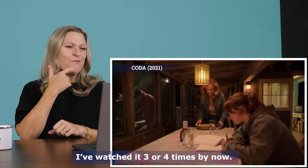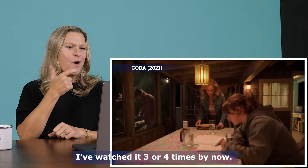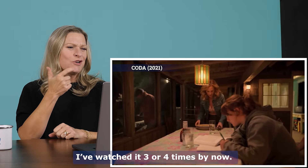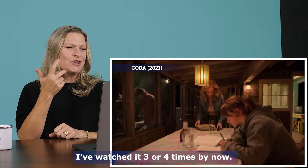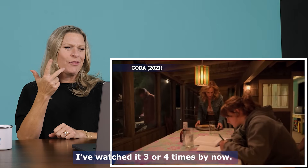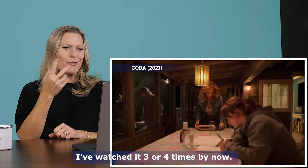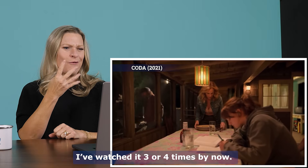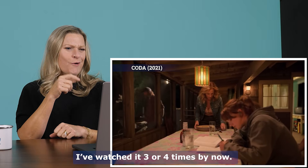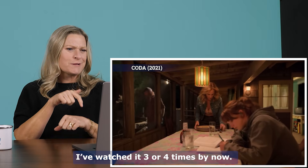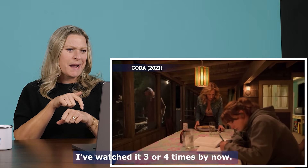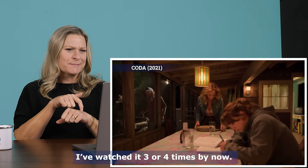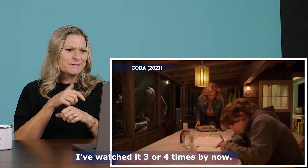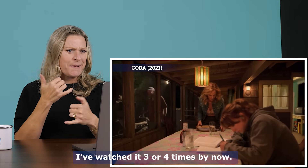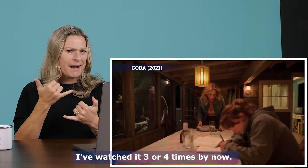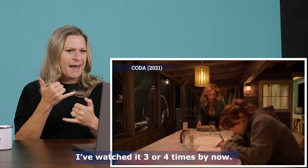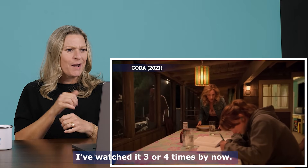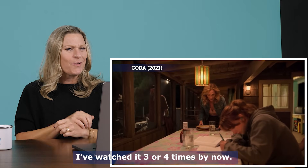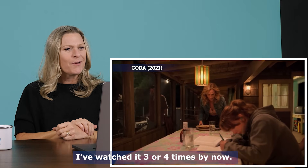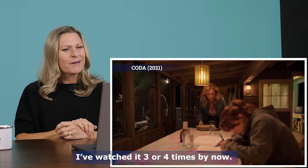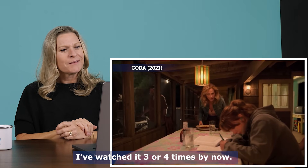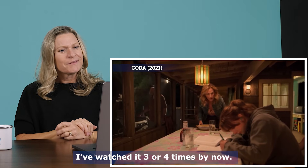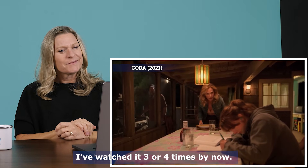I’ve watched it 3 or 4 times by now.